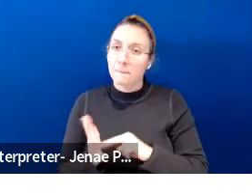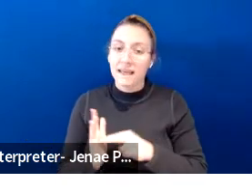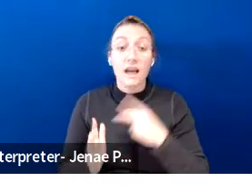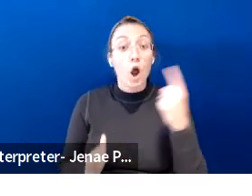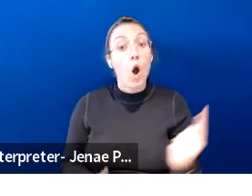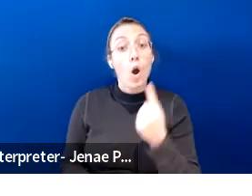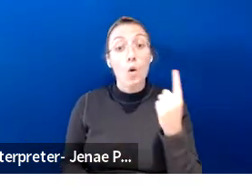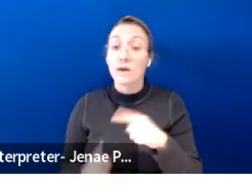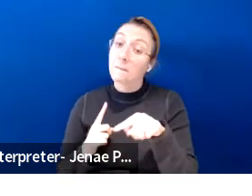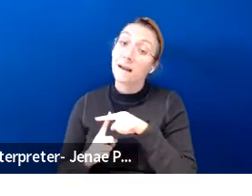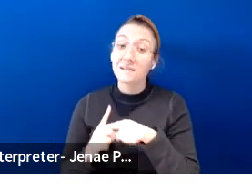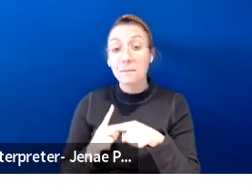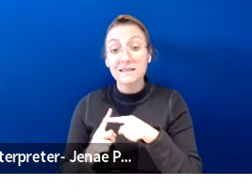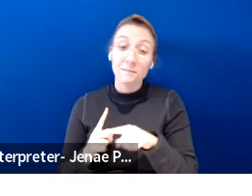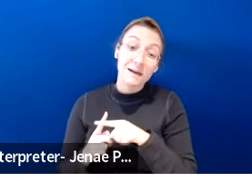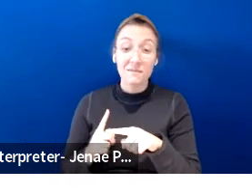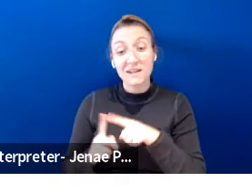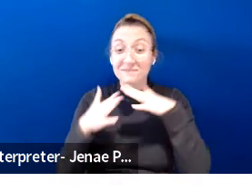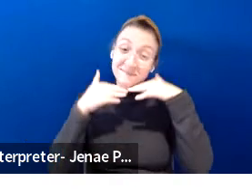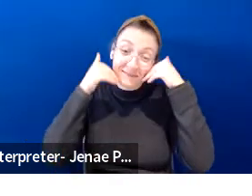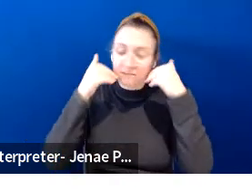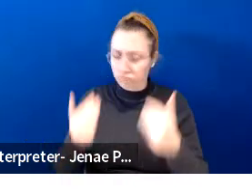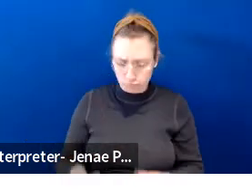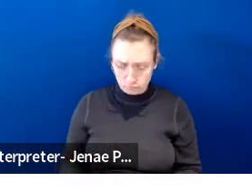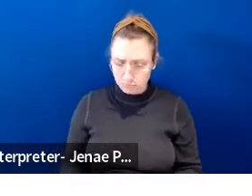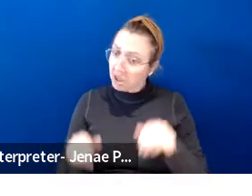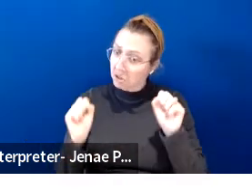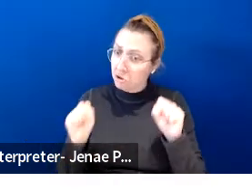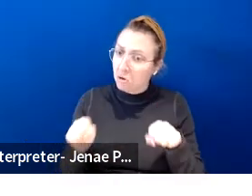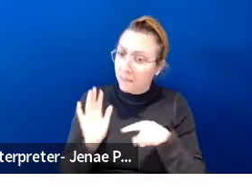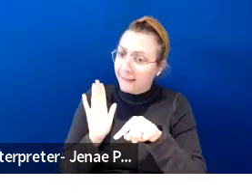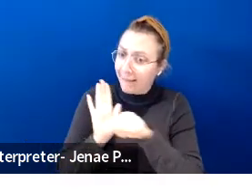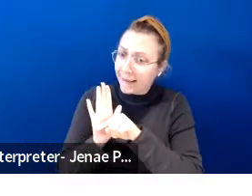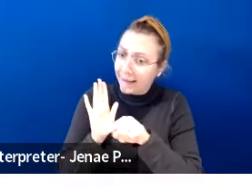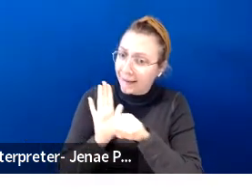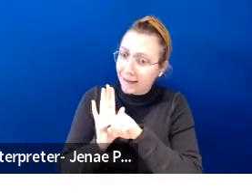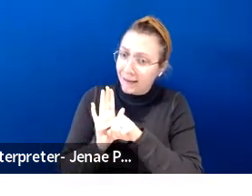You can be negative and saying this really sucks,